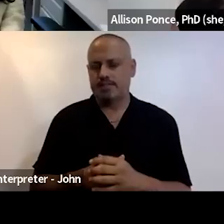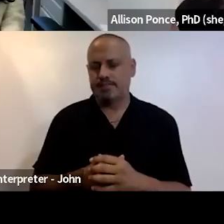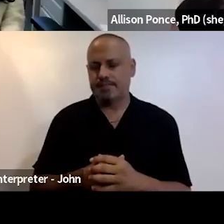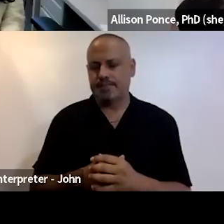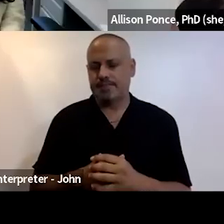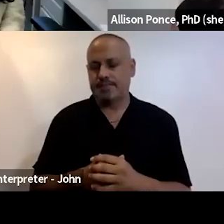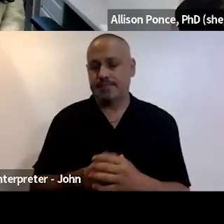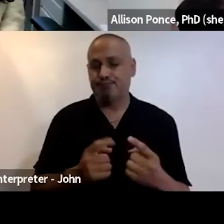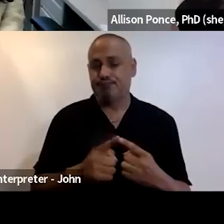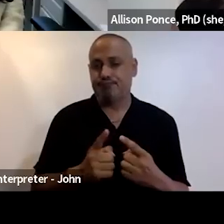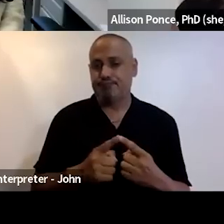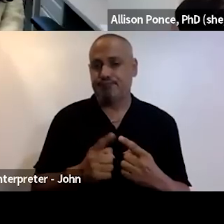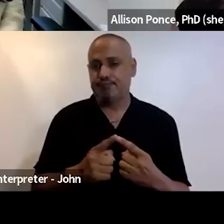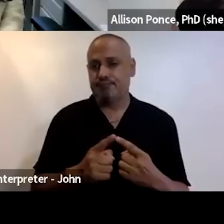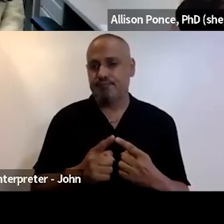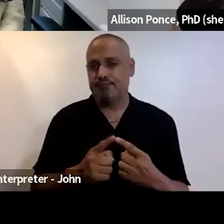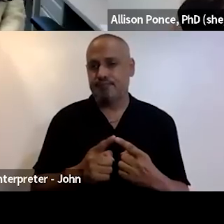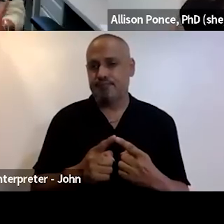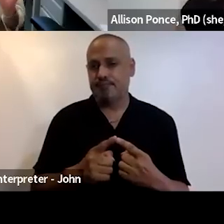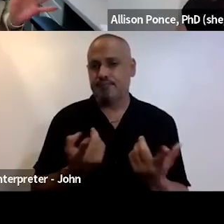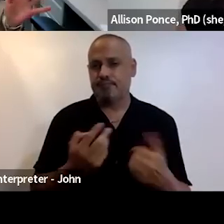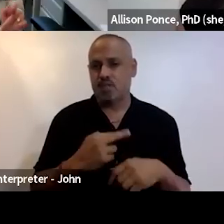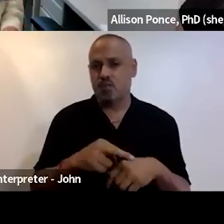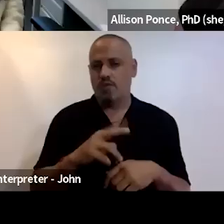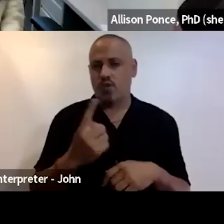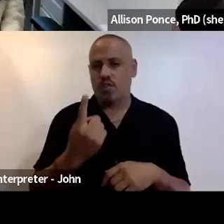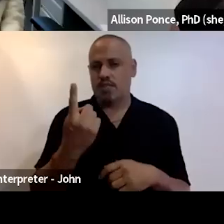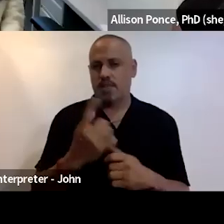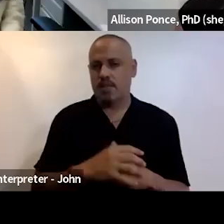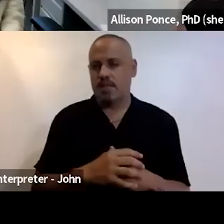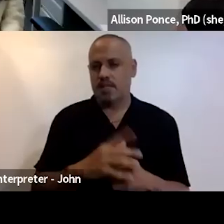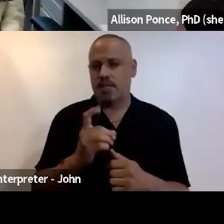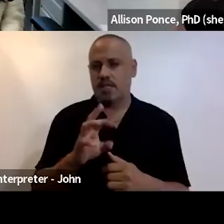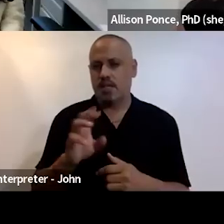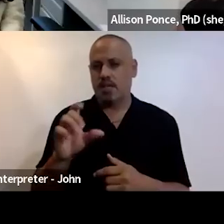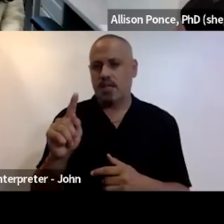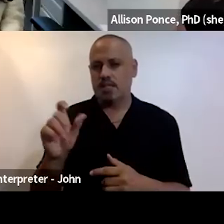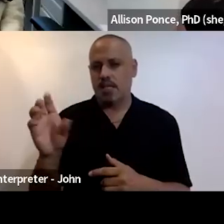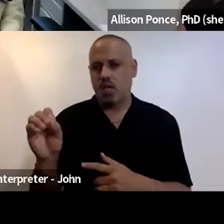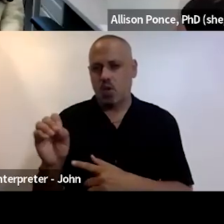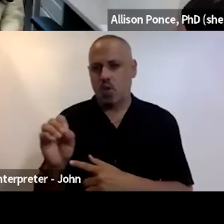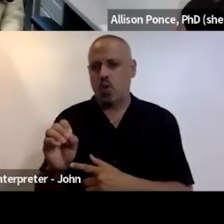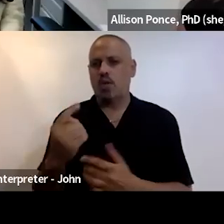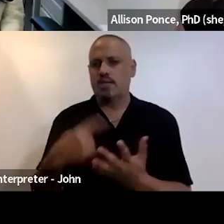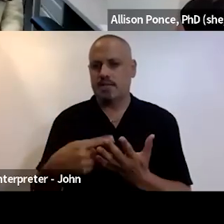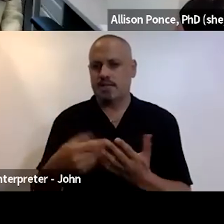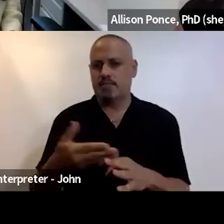One was kind of in reference to something that Dr. Castillo discussed earlier,